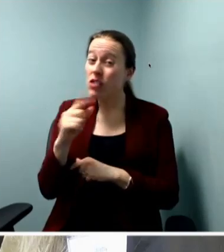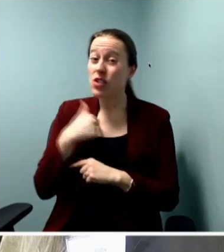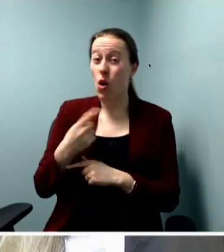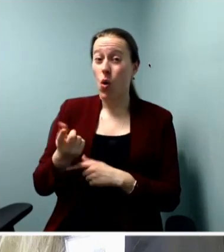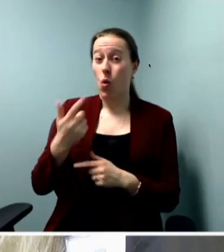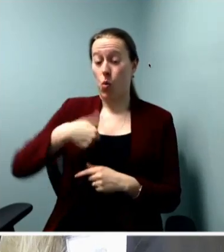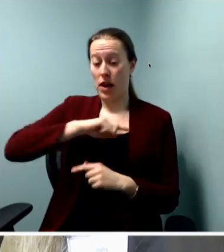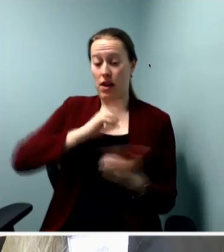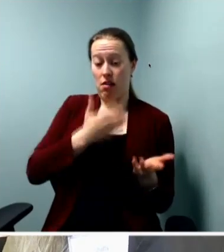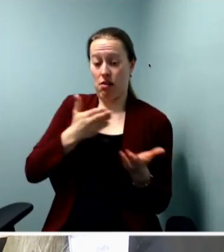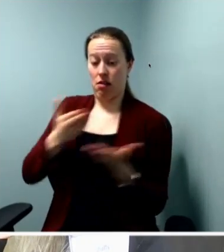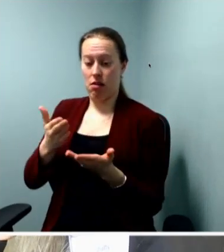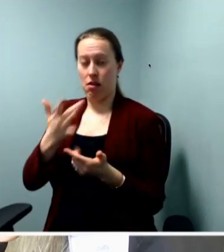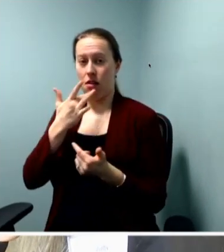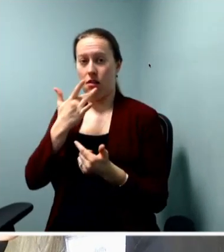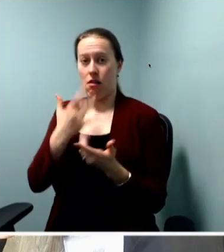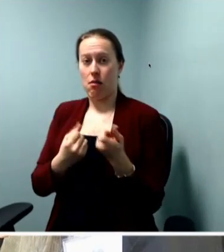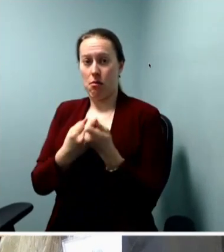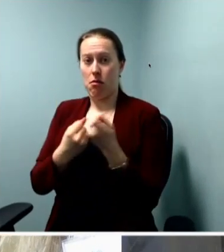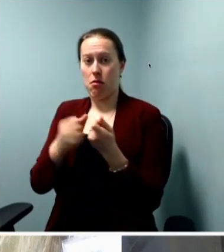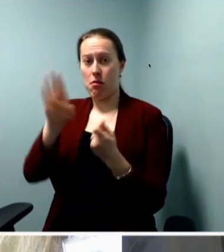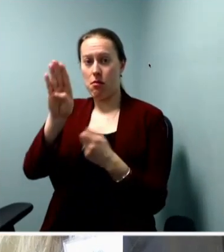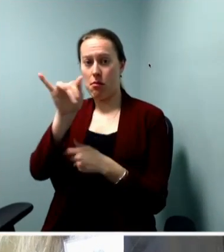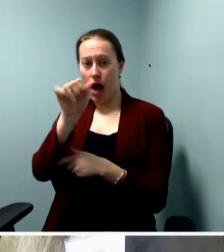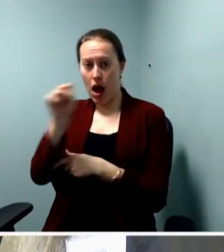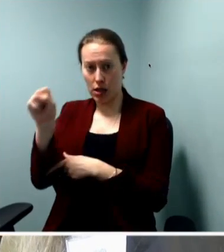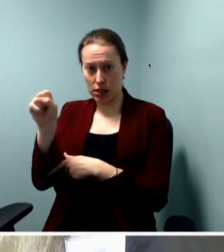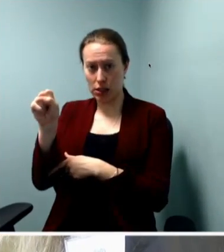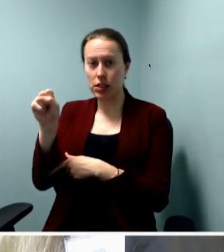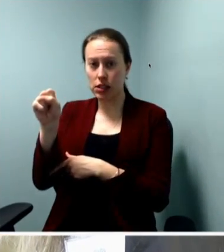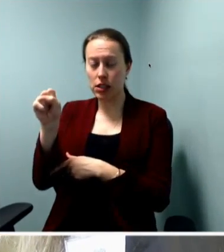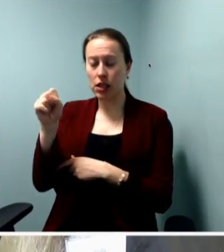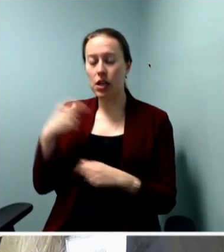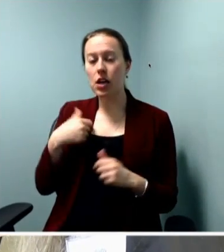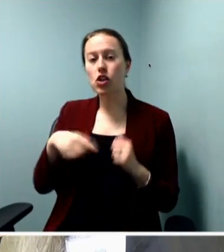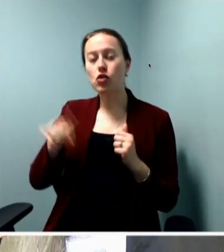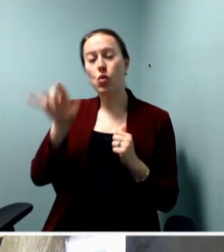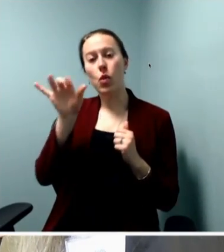[this one] don't know nothing about disability, and then so you feel like you have to .